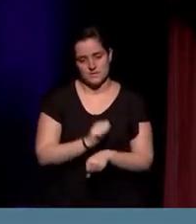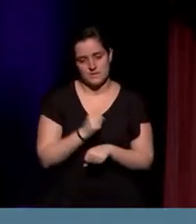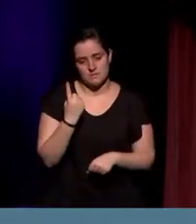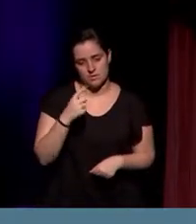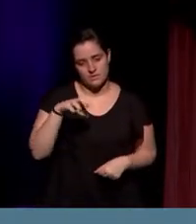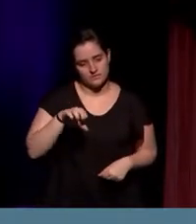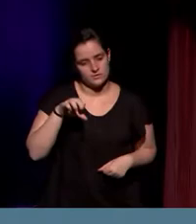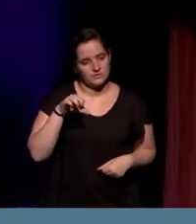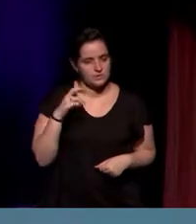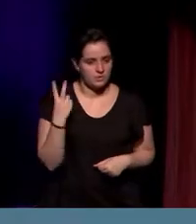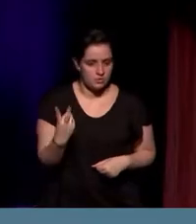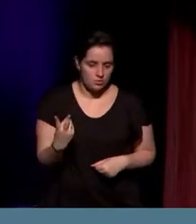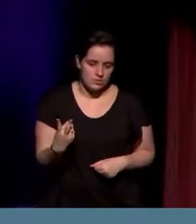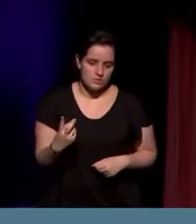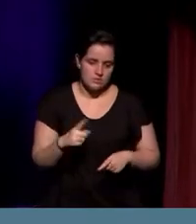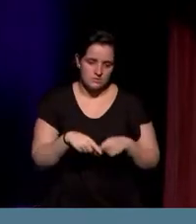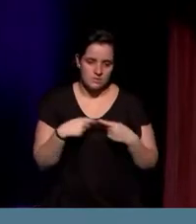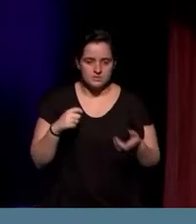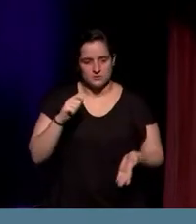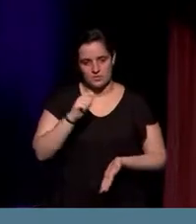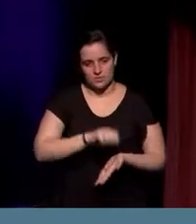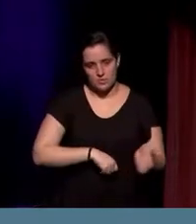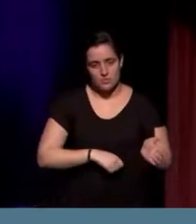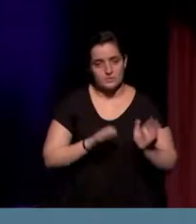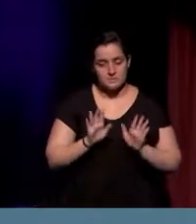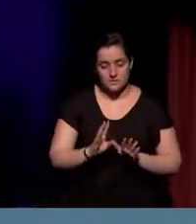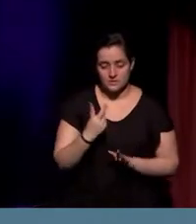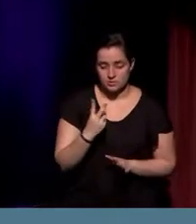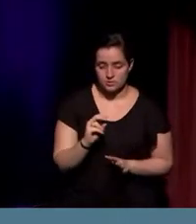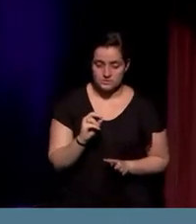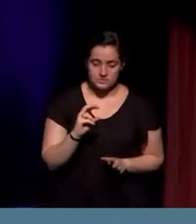with the Peace Agreement in Rome, but returned in 2013.